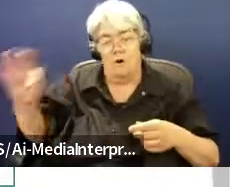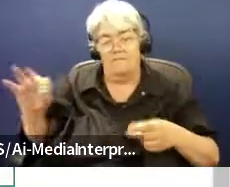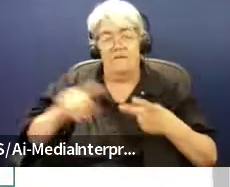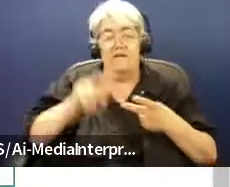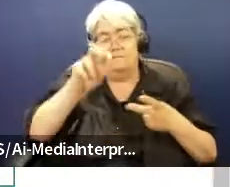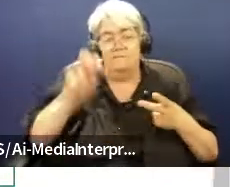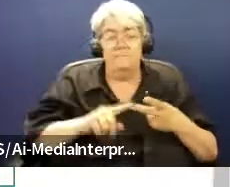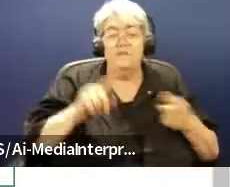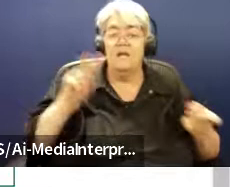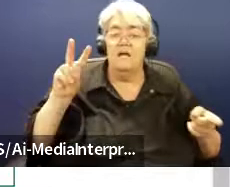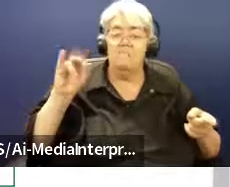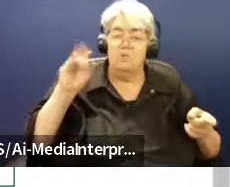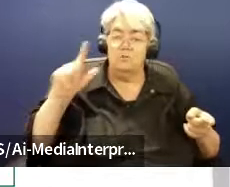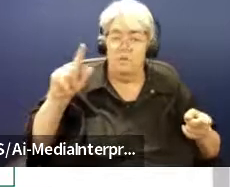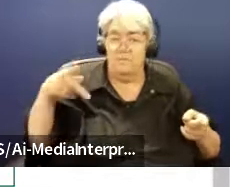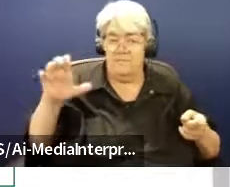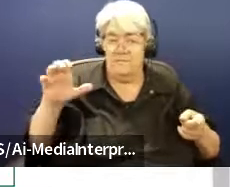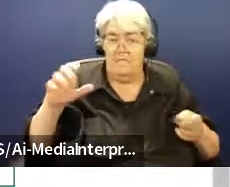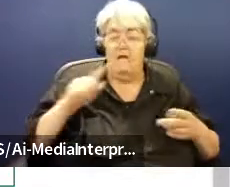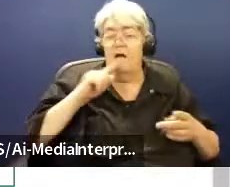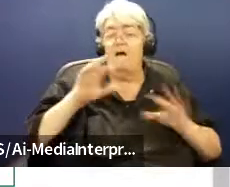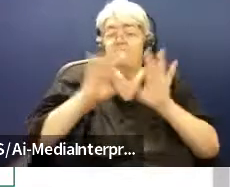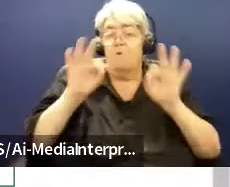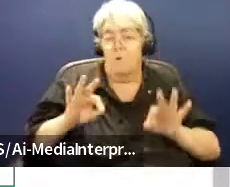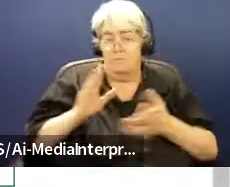So these different field types are also elements that you can navigate by